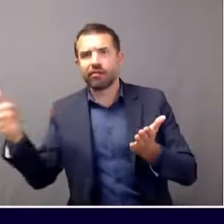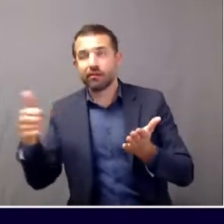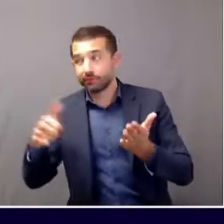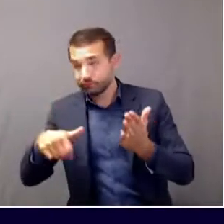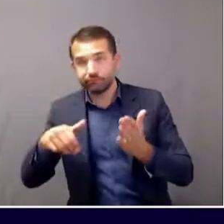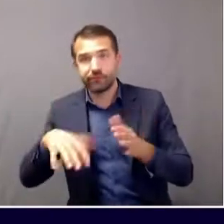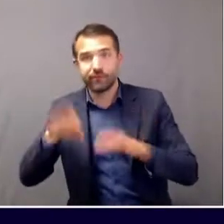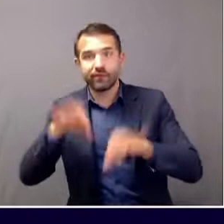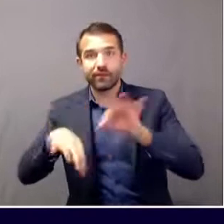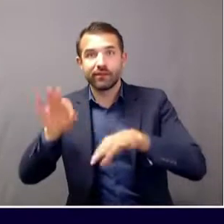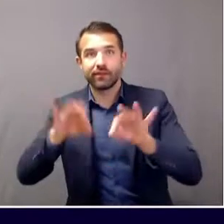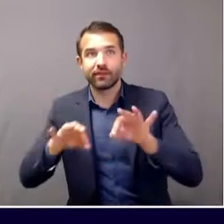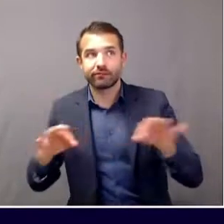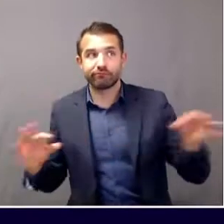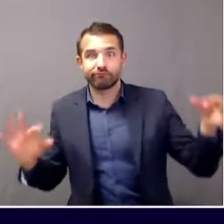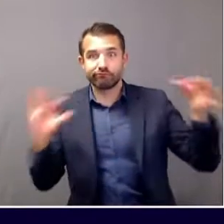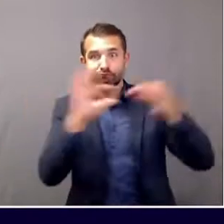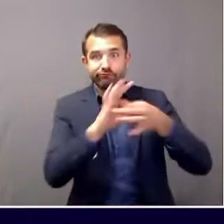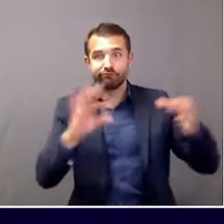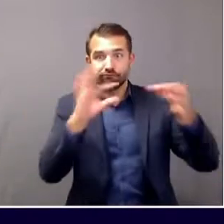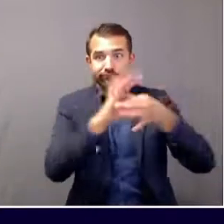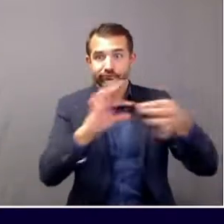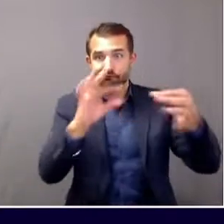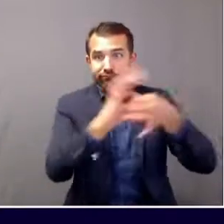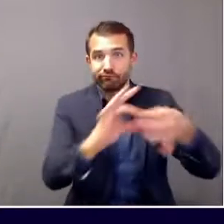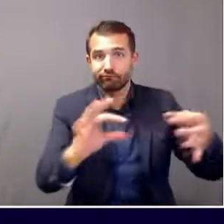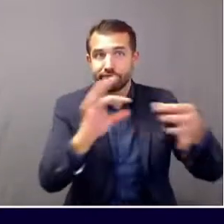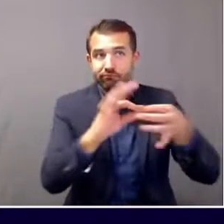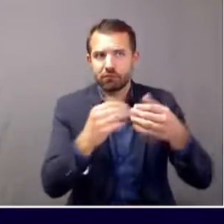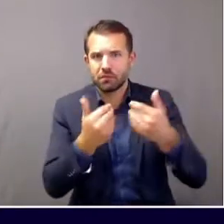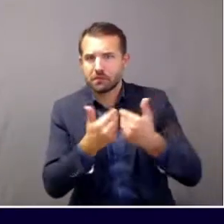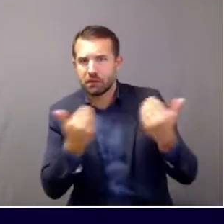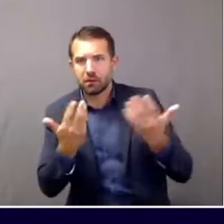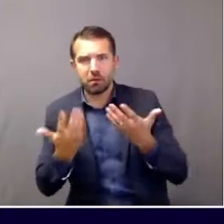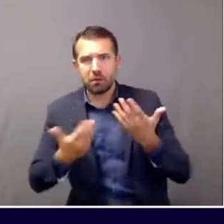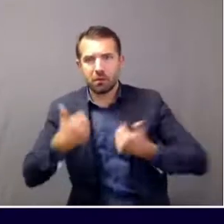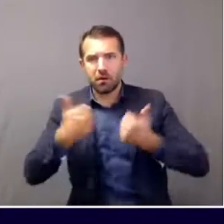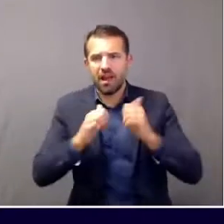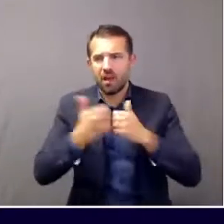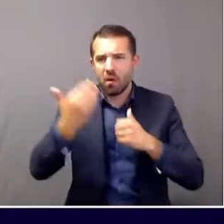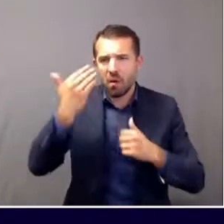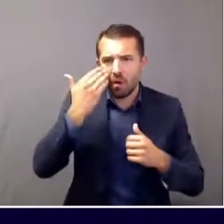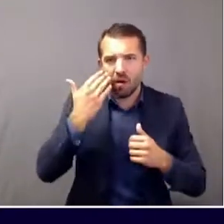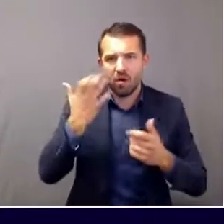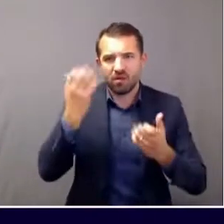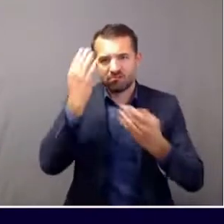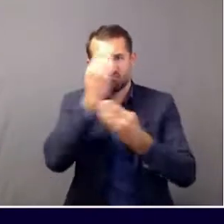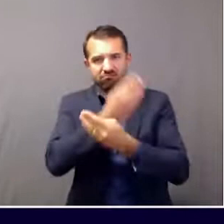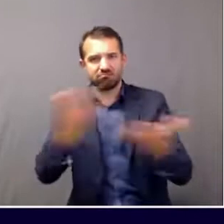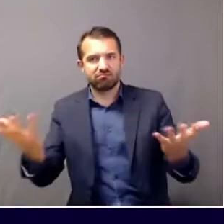linked that's why as soon as we learned about this information I